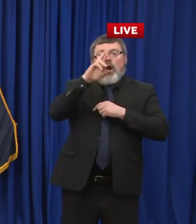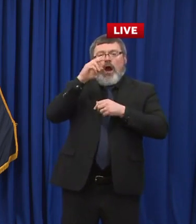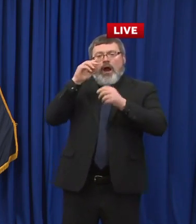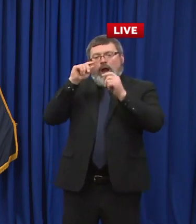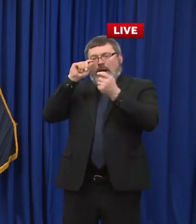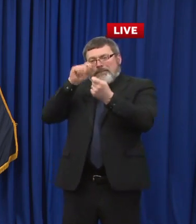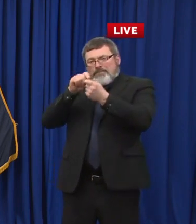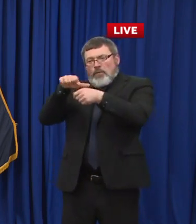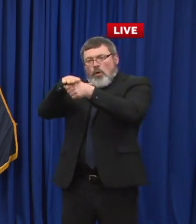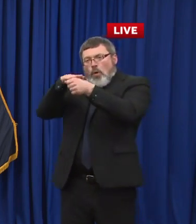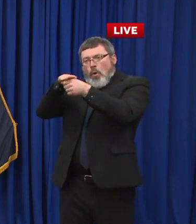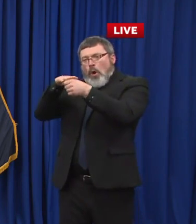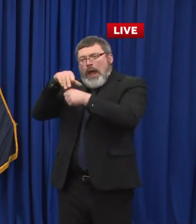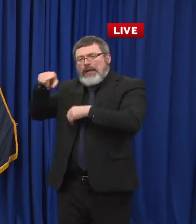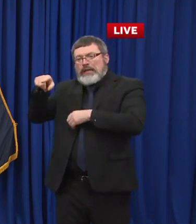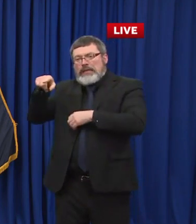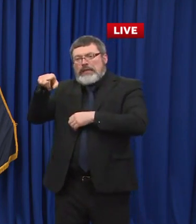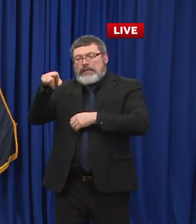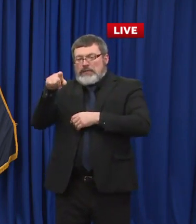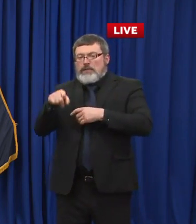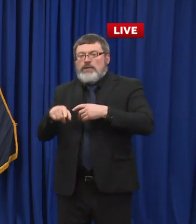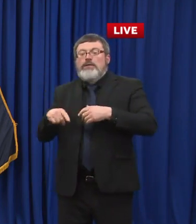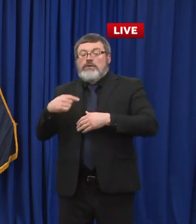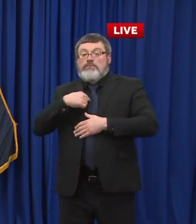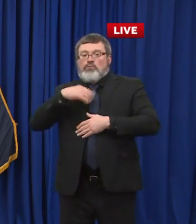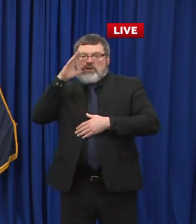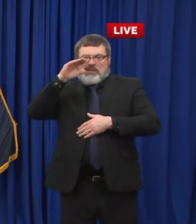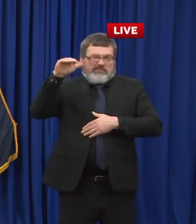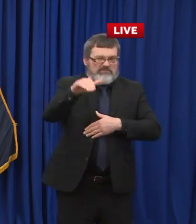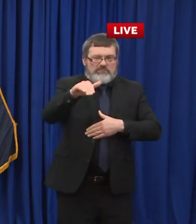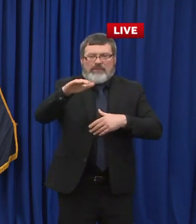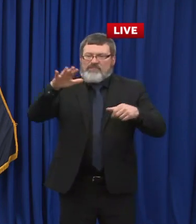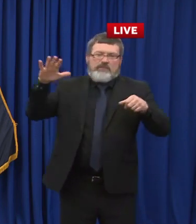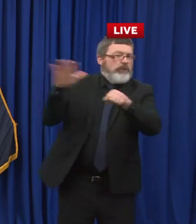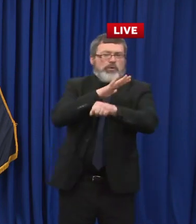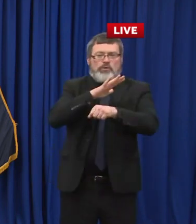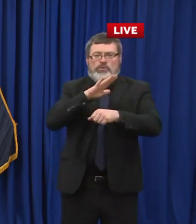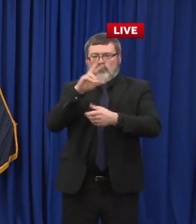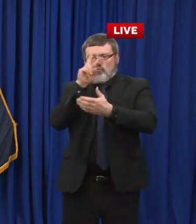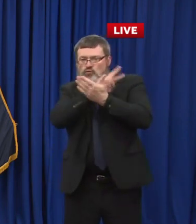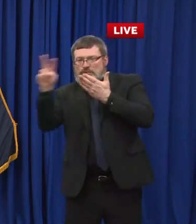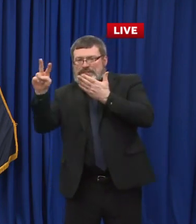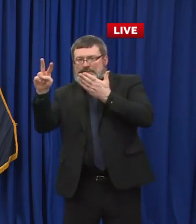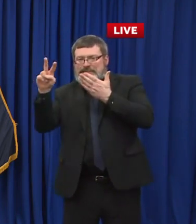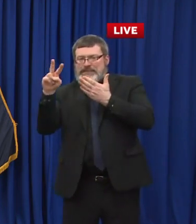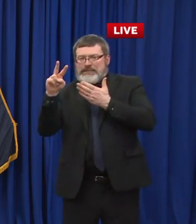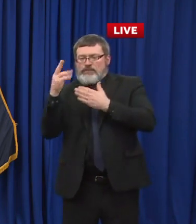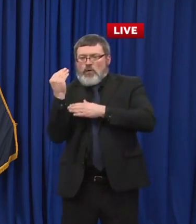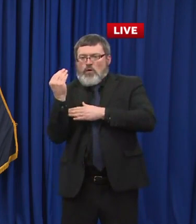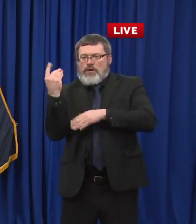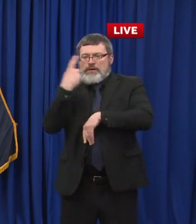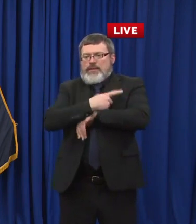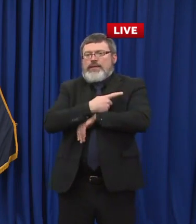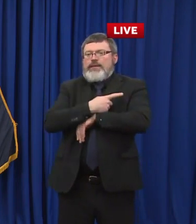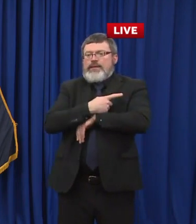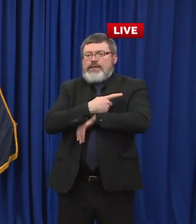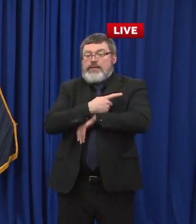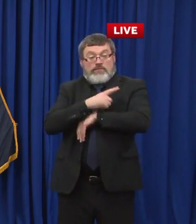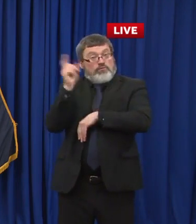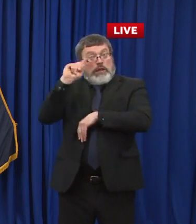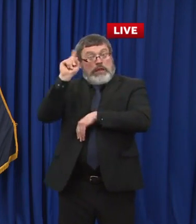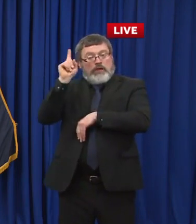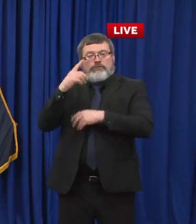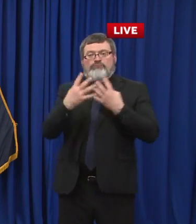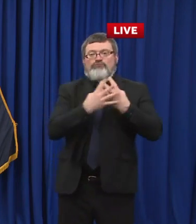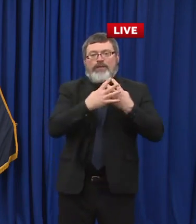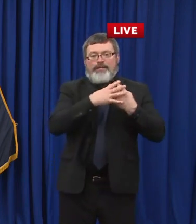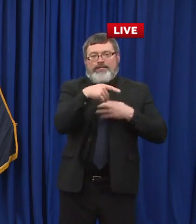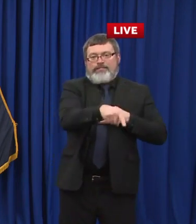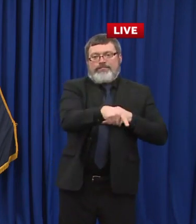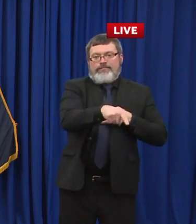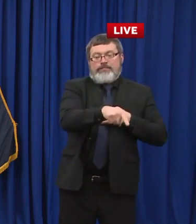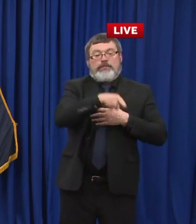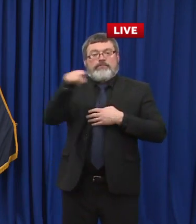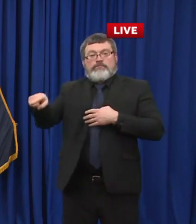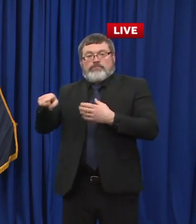THERE ARE SITUATIONS, ORGANIZATIONS, OR INSTITUTIONS WHERE WE CONTINUE TO RECOMMEND THEY KEEP A 14 DAY QUARANTINE AS THE MOST PROTECTIVE MEASURE.